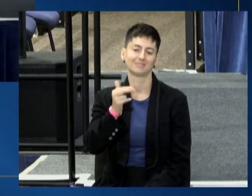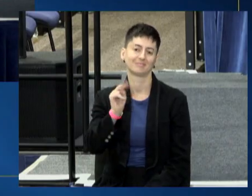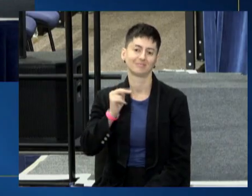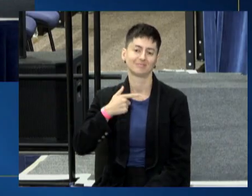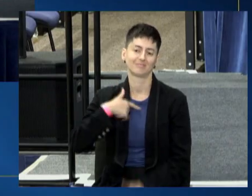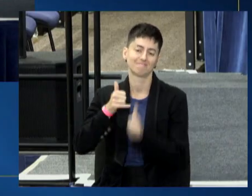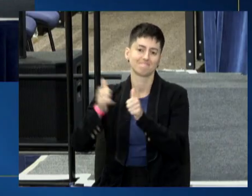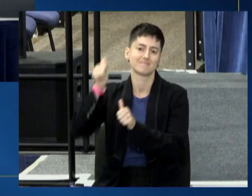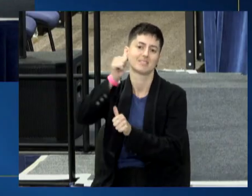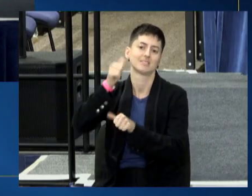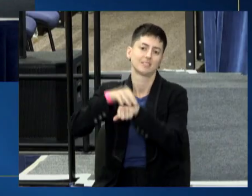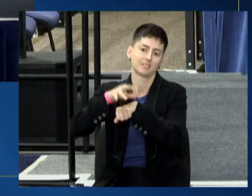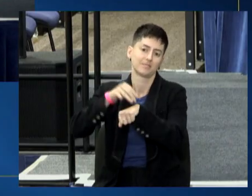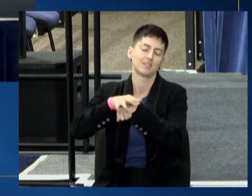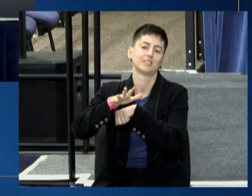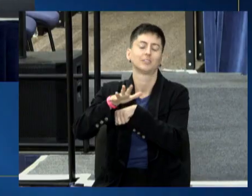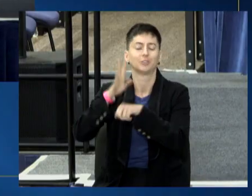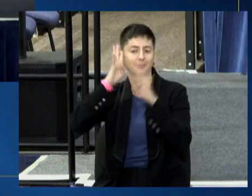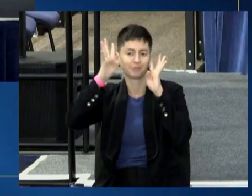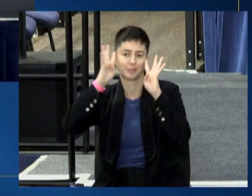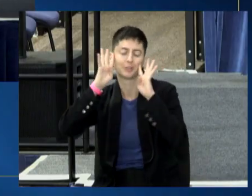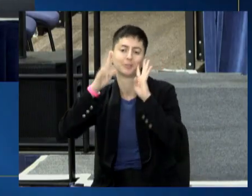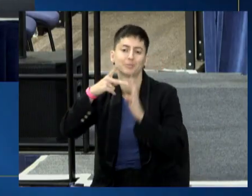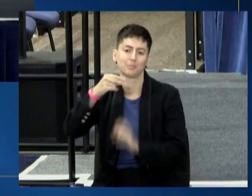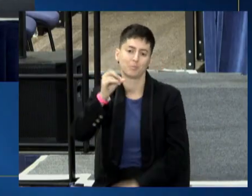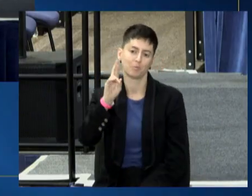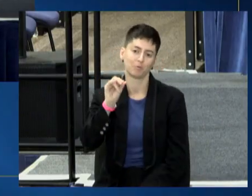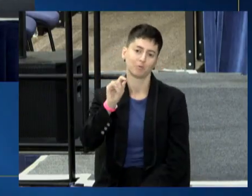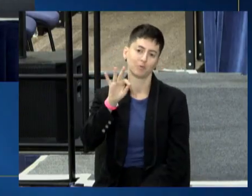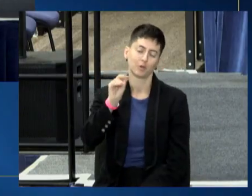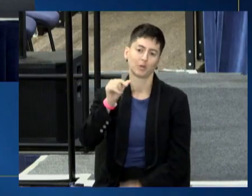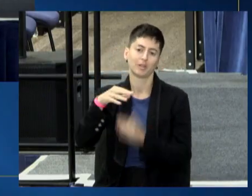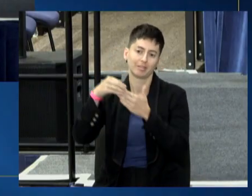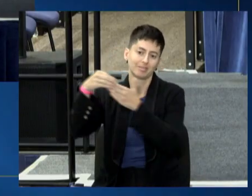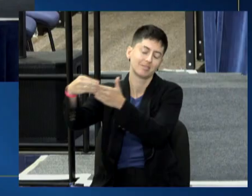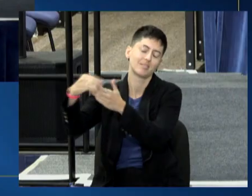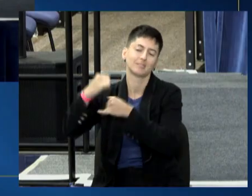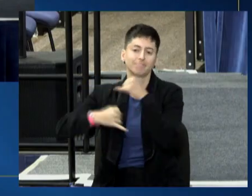Portfolio lead at the Office of the National Coordinator for Health IT, which has just recently